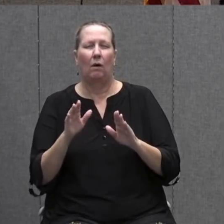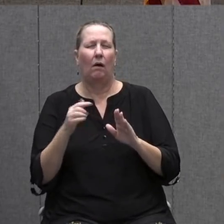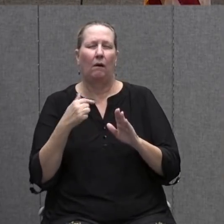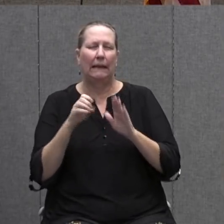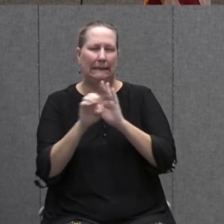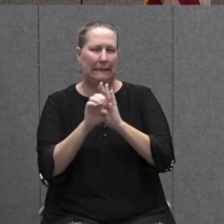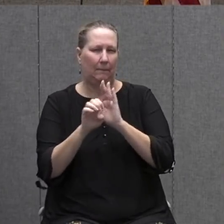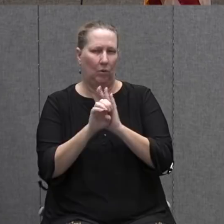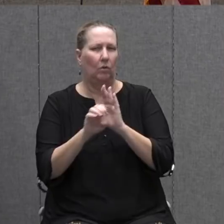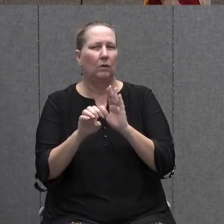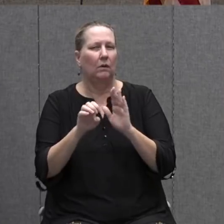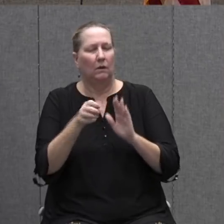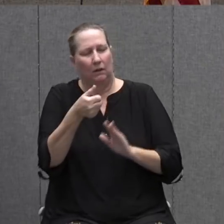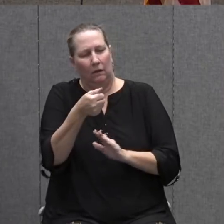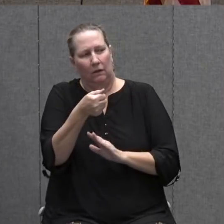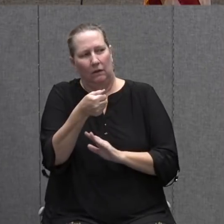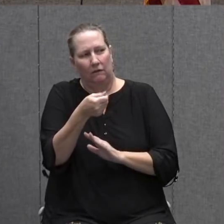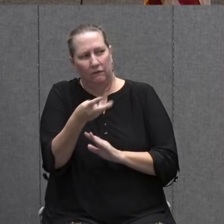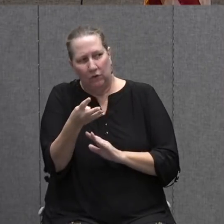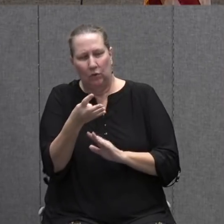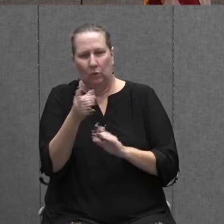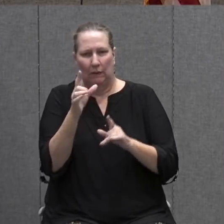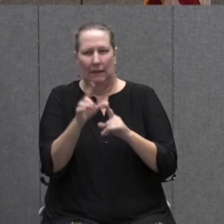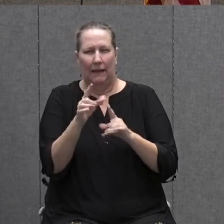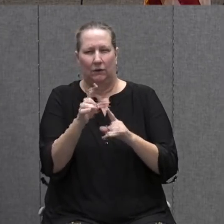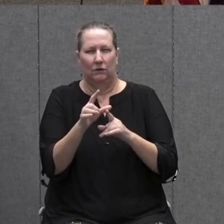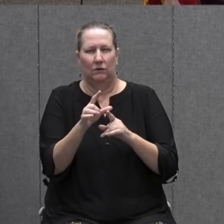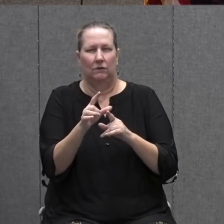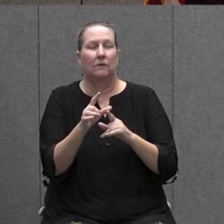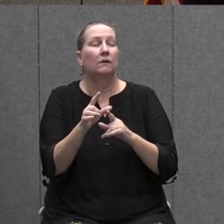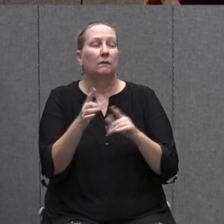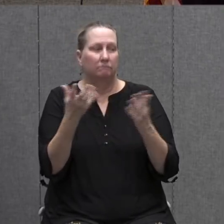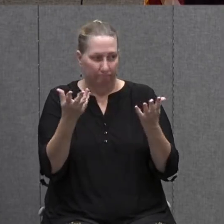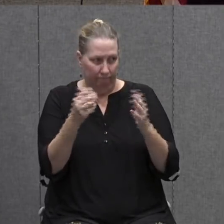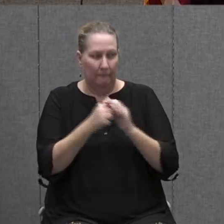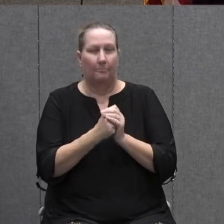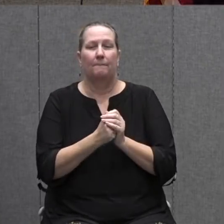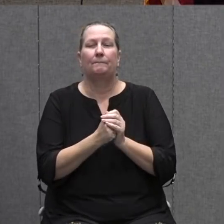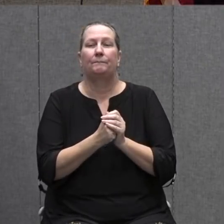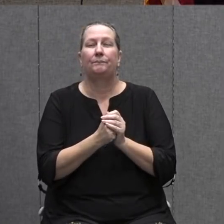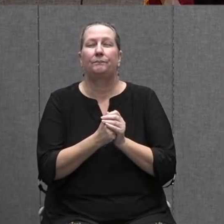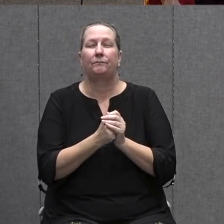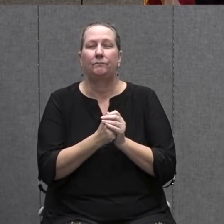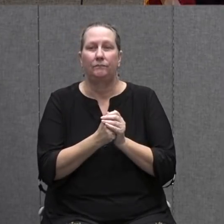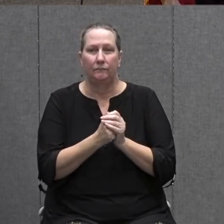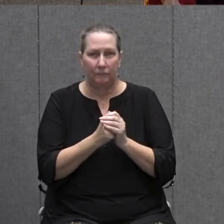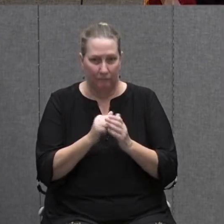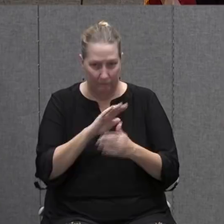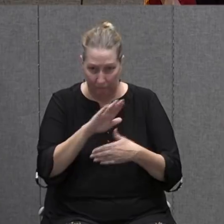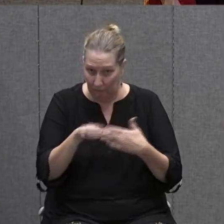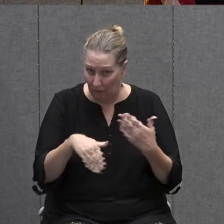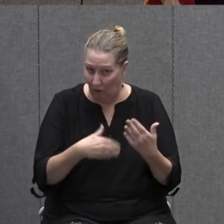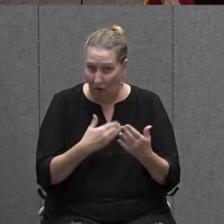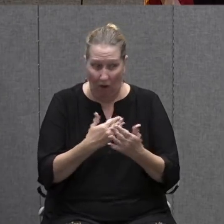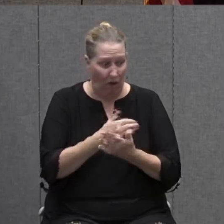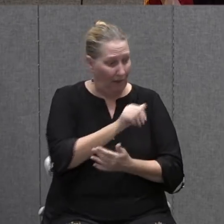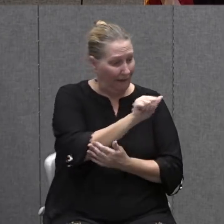and let me make sure I have it right, okay. So for example, if you took all 26 letters of the alphabet...